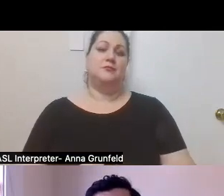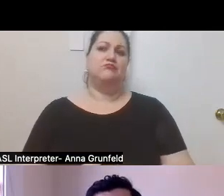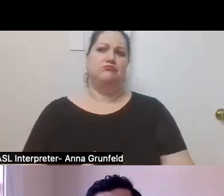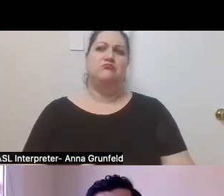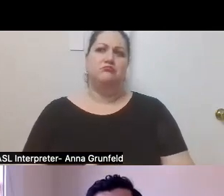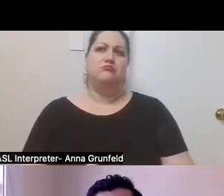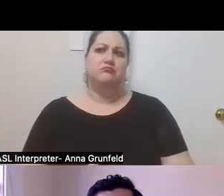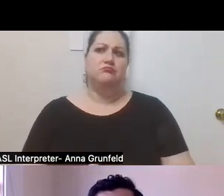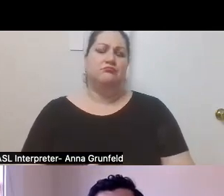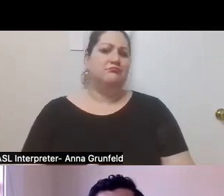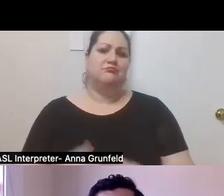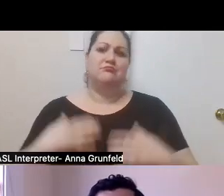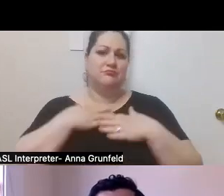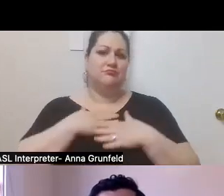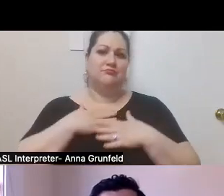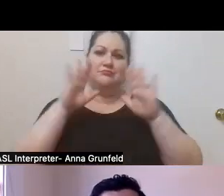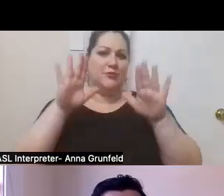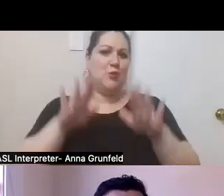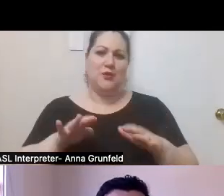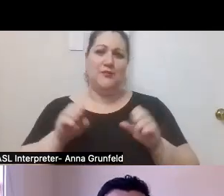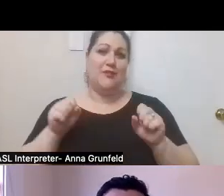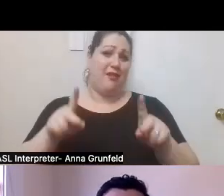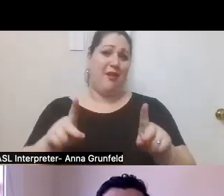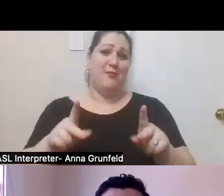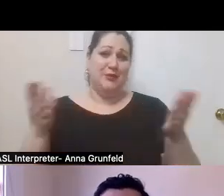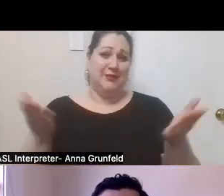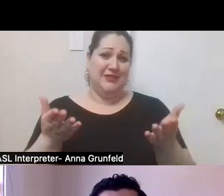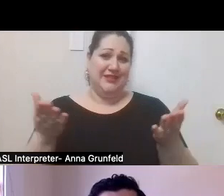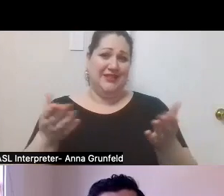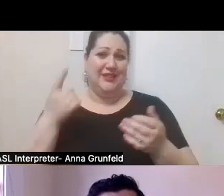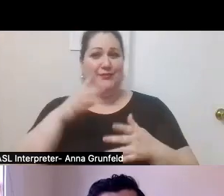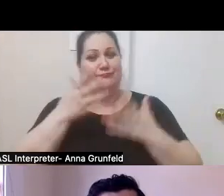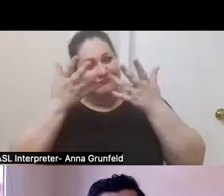for us to be here and present the last talk of this important conference with you all.